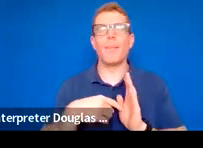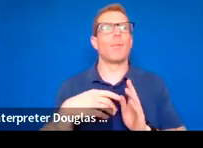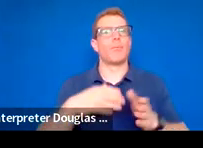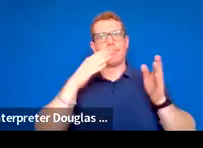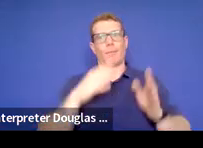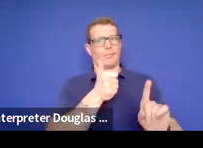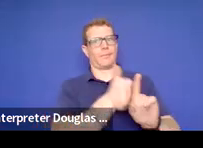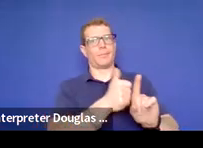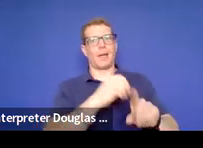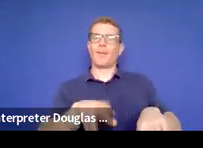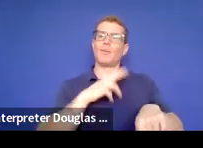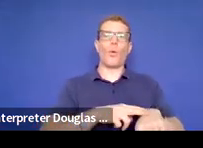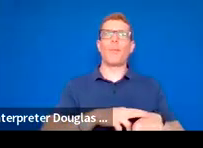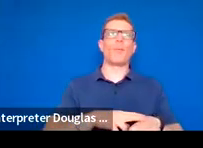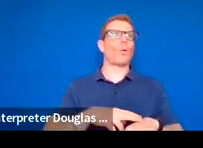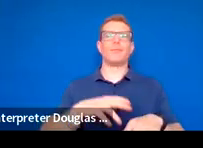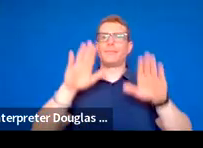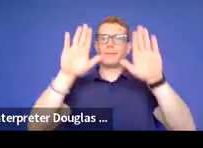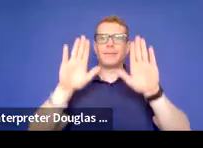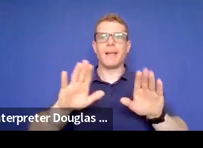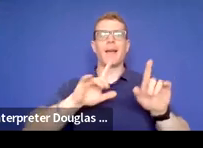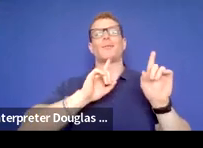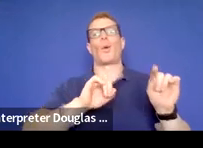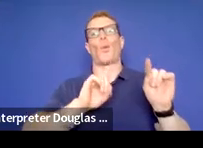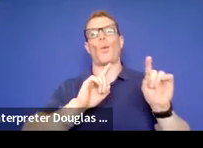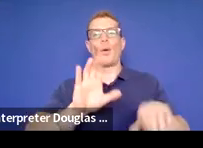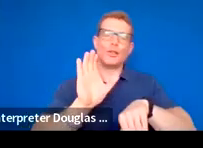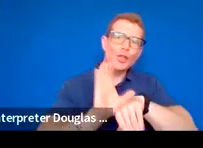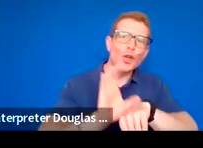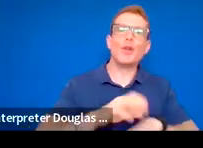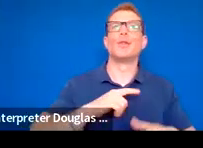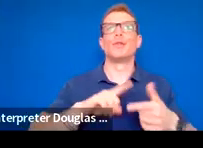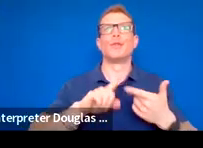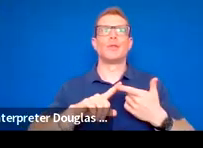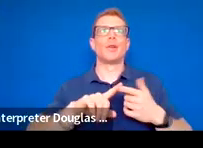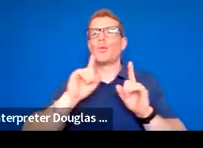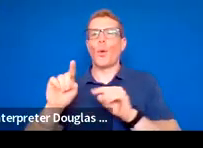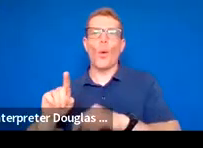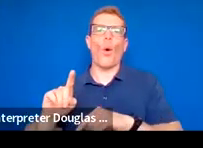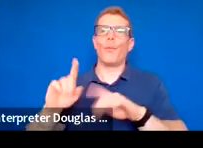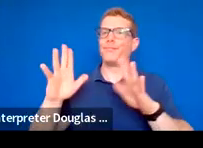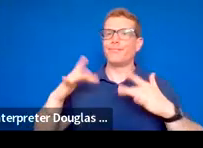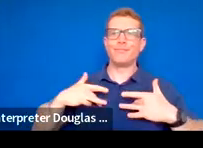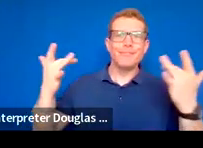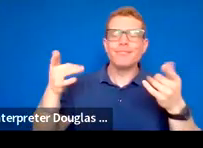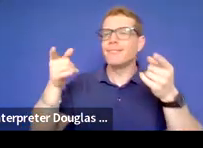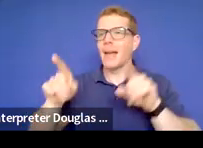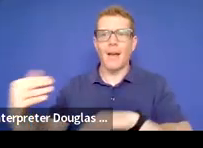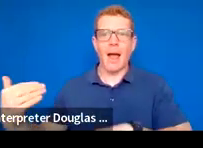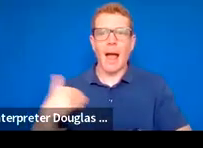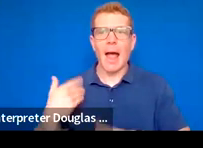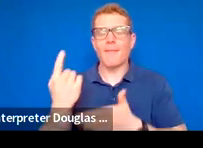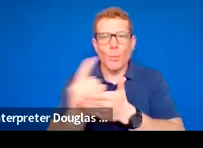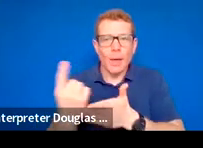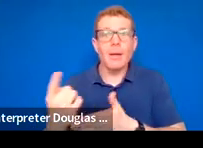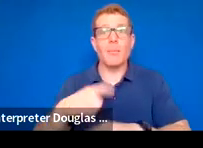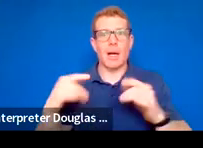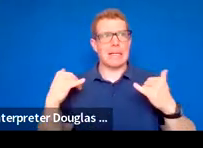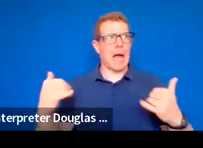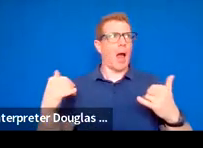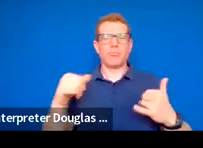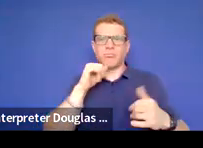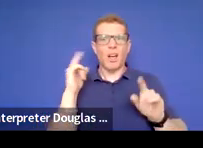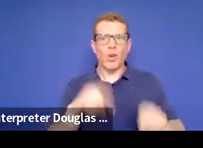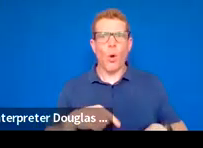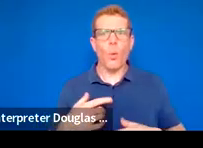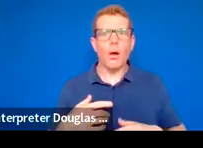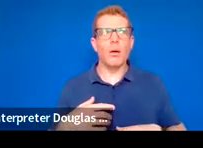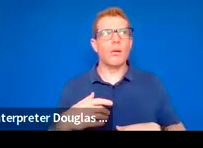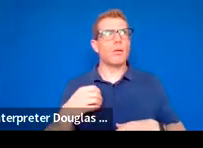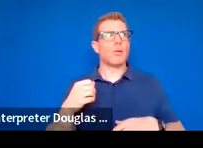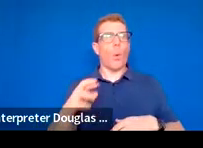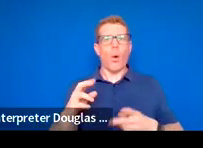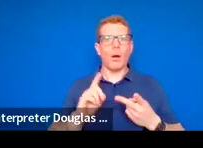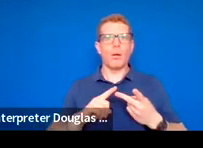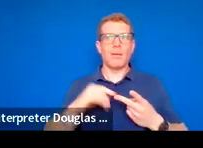Now they're hesitant to go well they don't really know that they're they're not remembering every every everything, and and they don't want other people to know so they just withdraw okay.